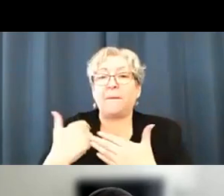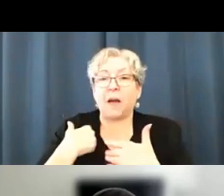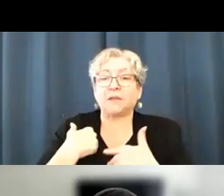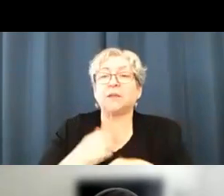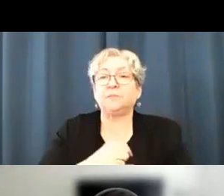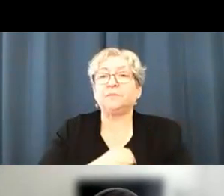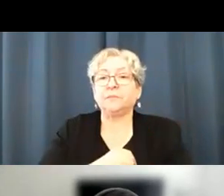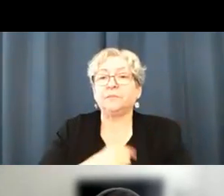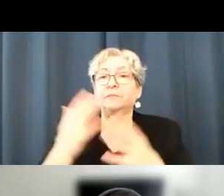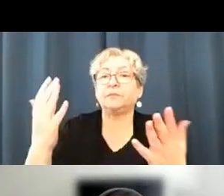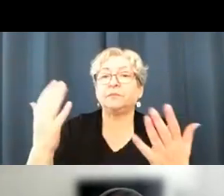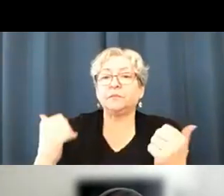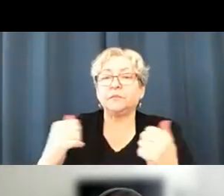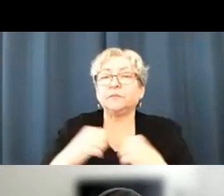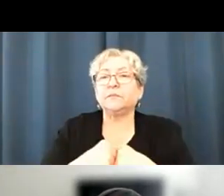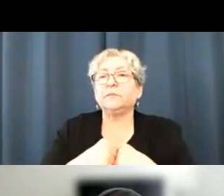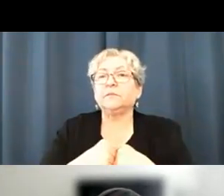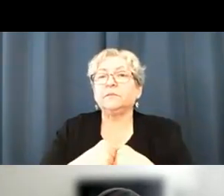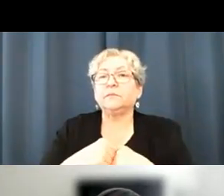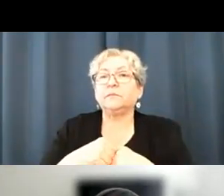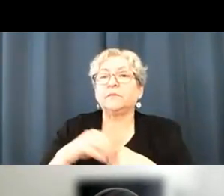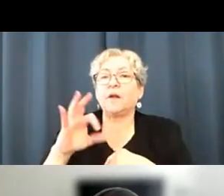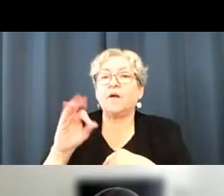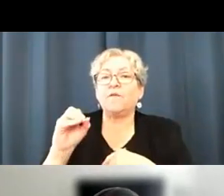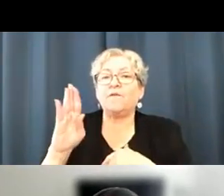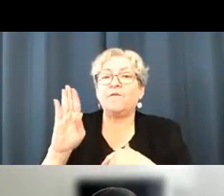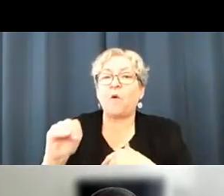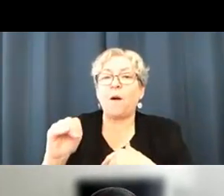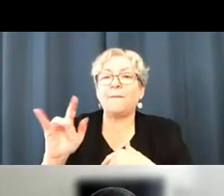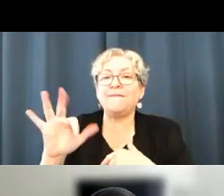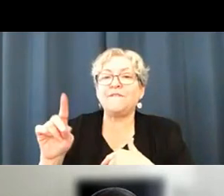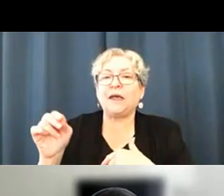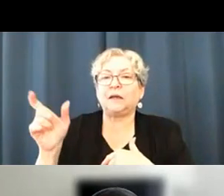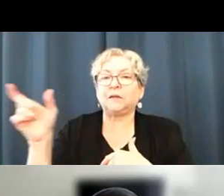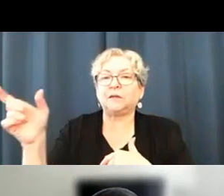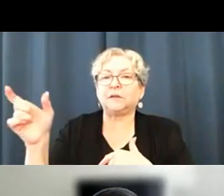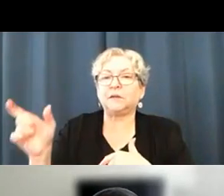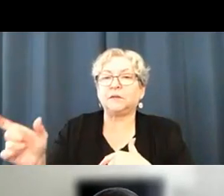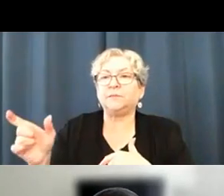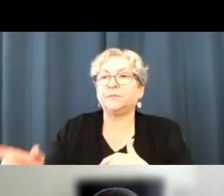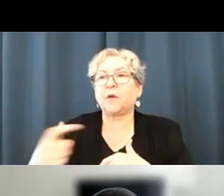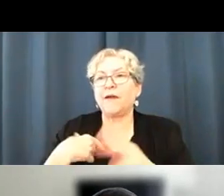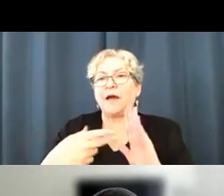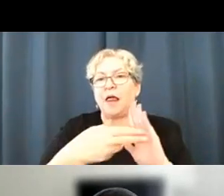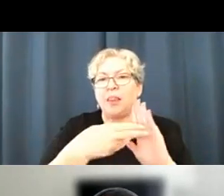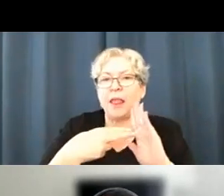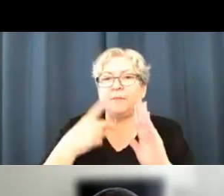Moving on, form fields. We wanna make sure that we have visual label present